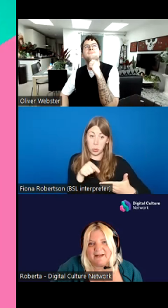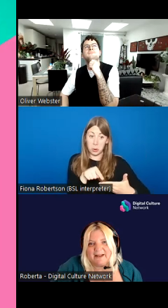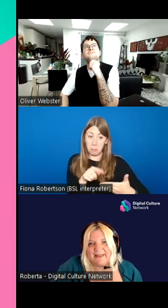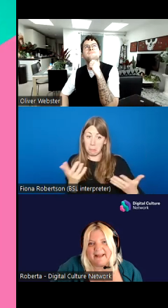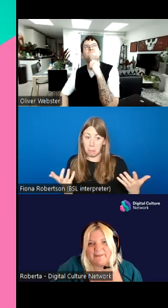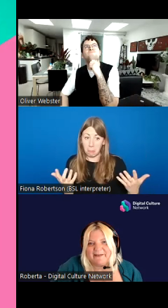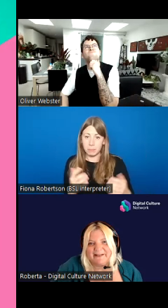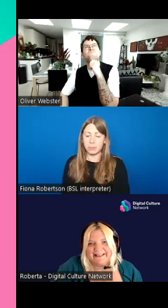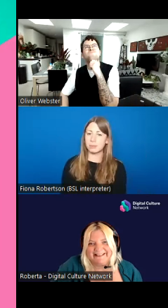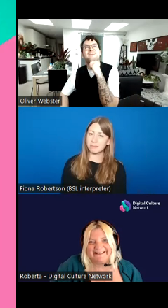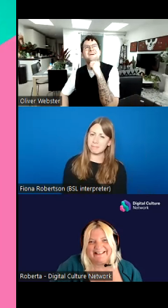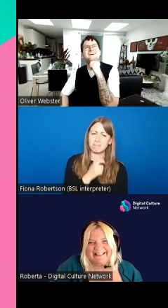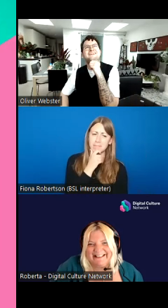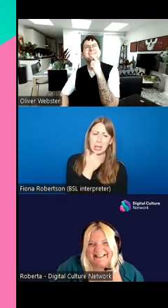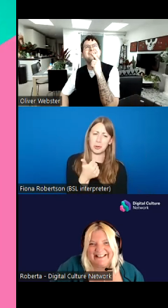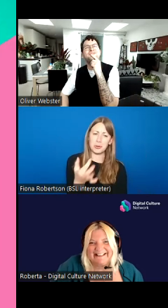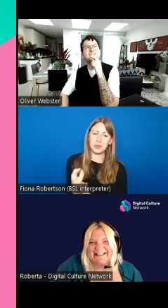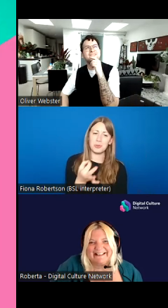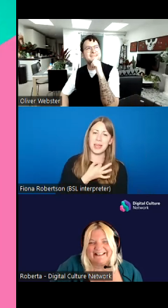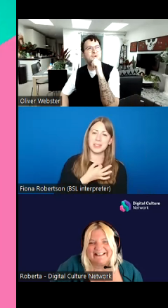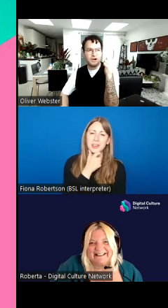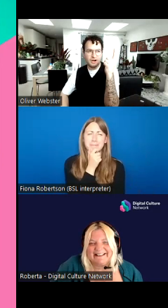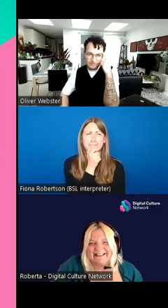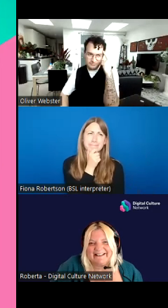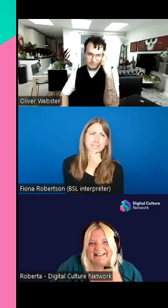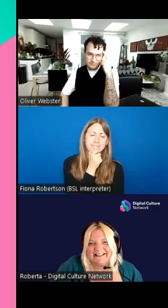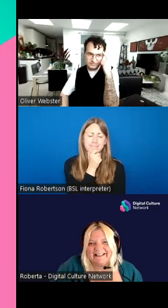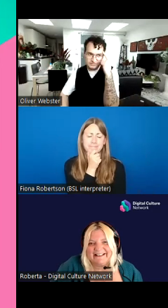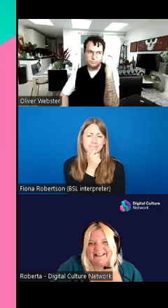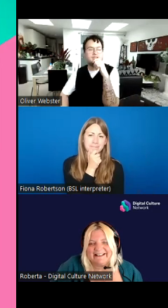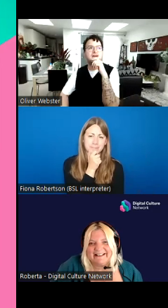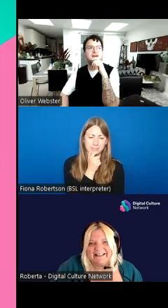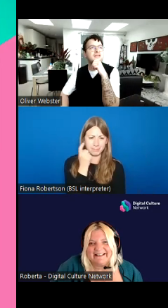A little think about that one. Yes, I'm just thinking about what I've seen and what they've done.